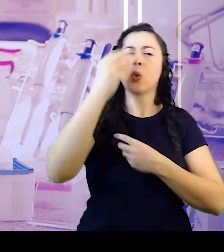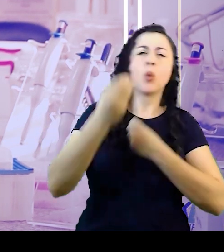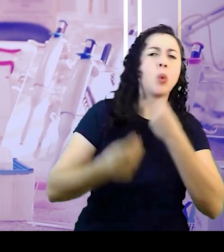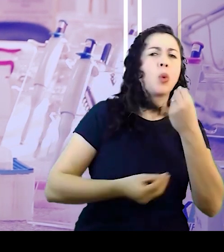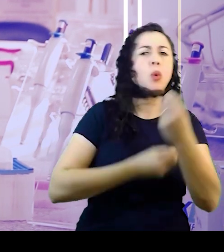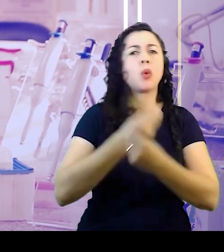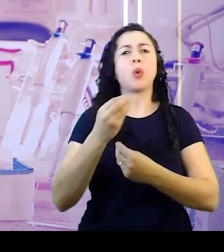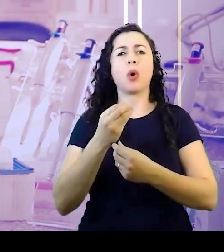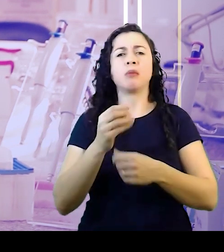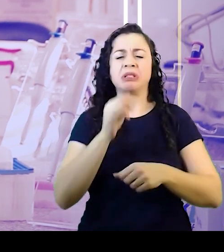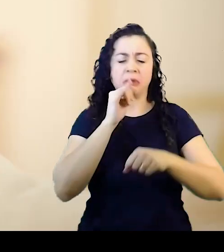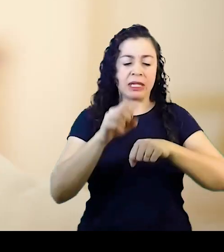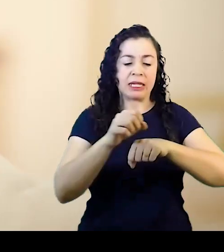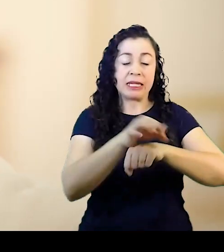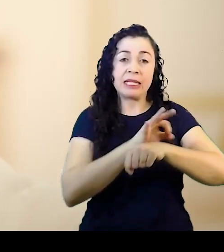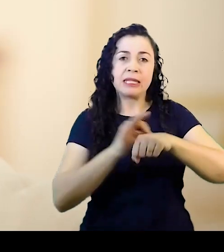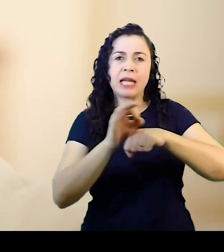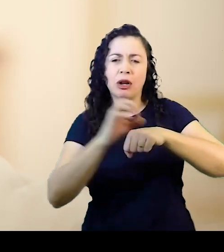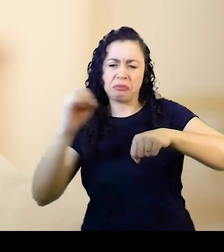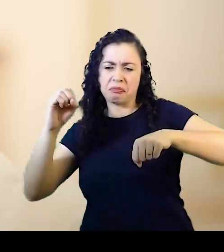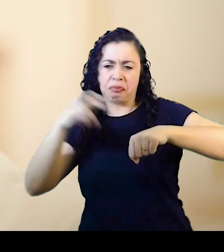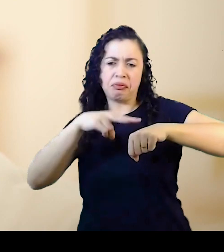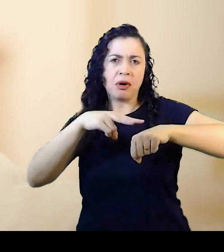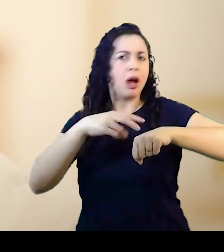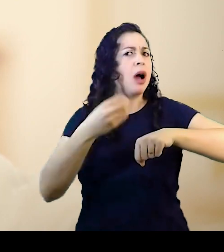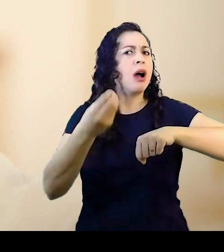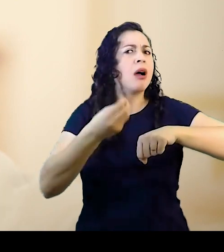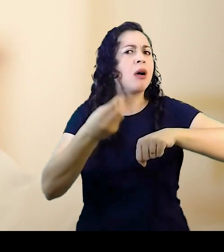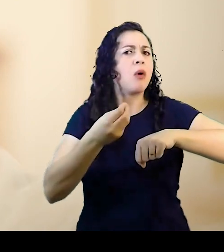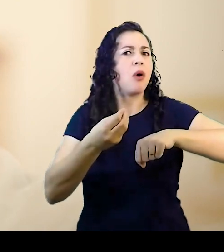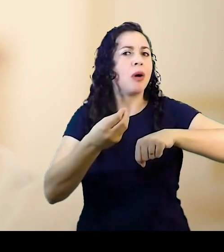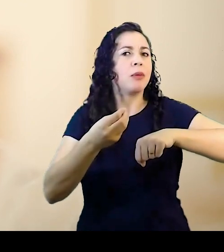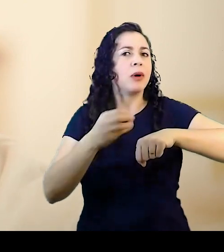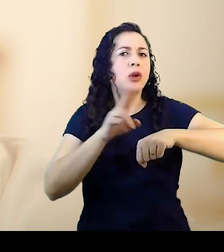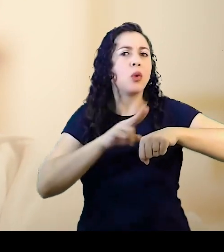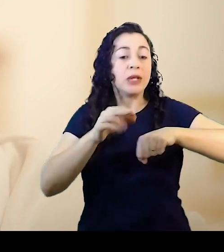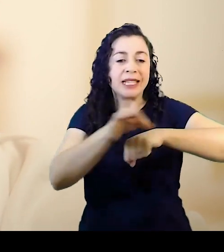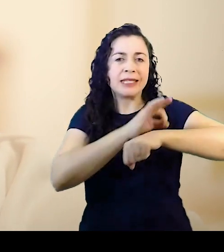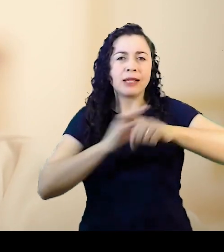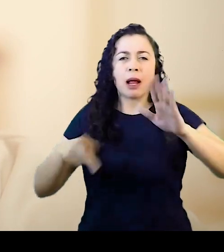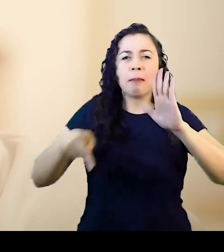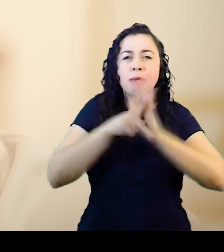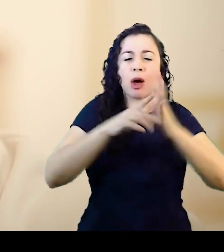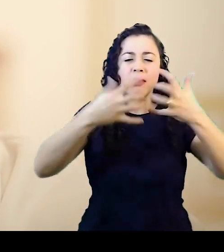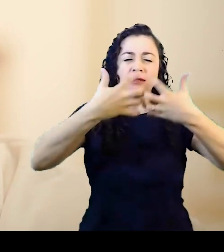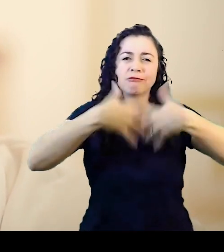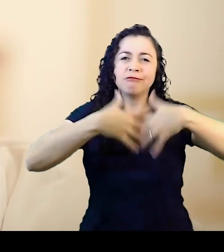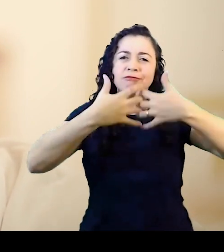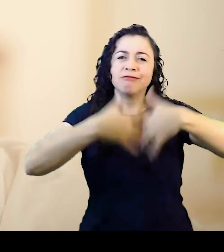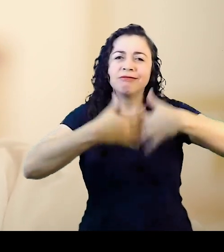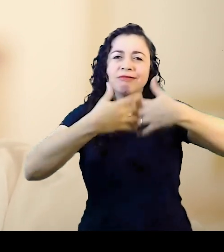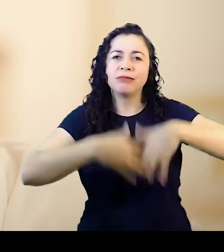infects cells, how it uses the metabolic pathways of that cell